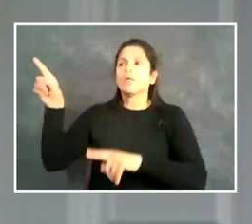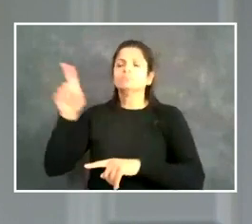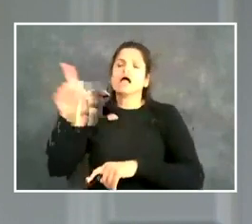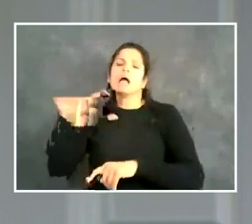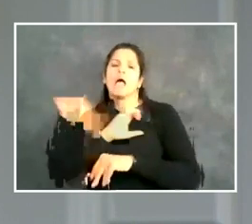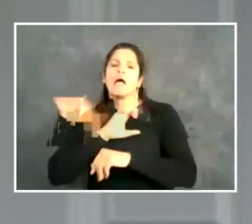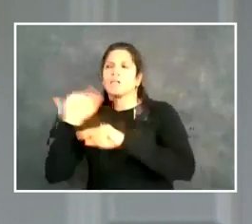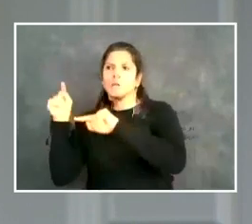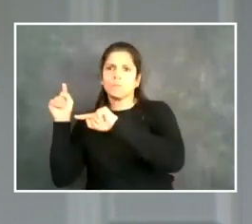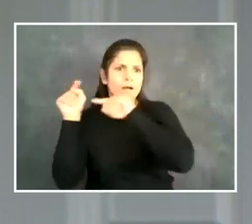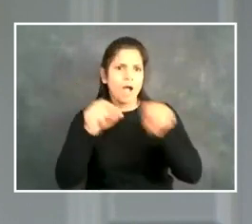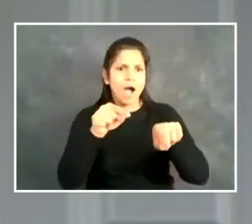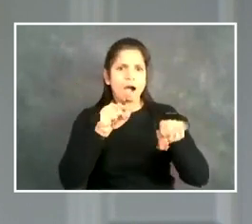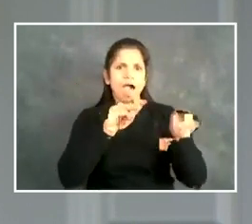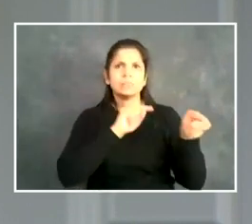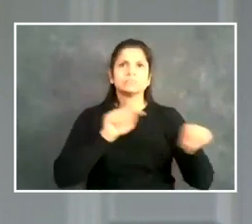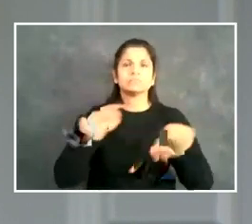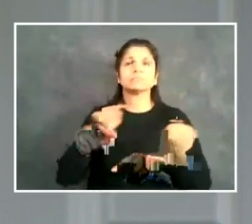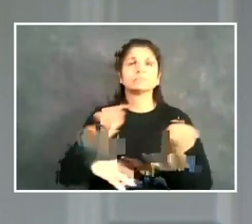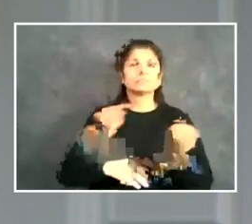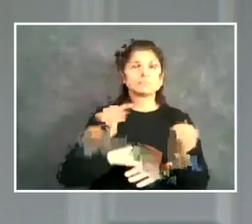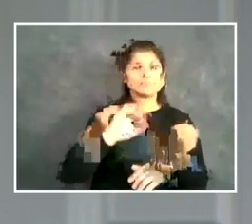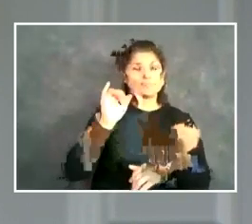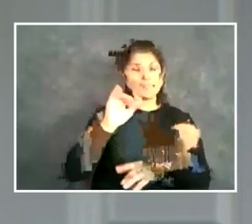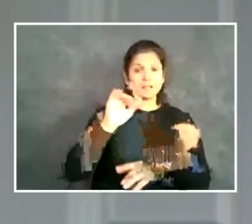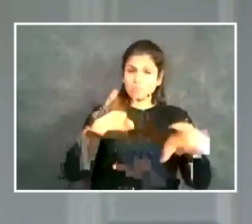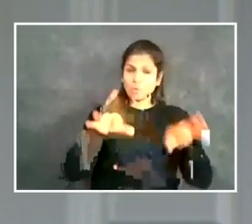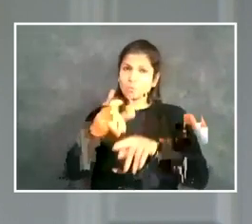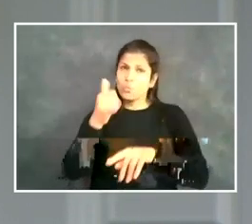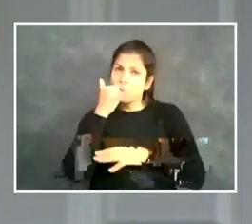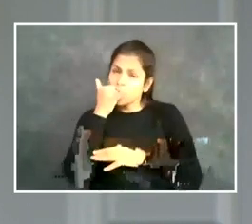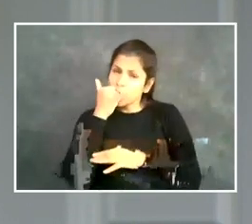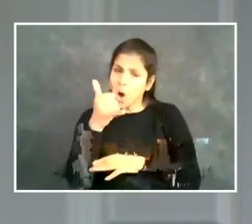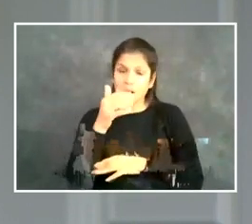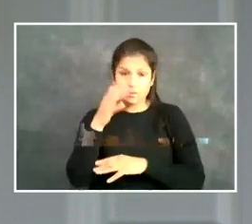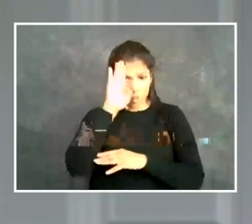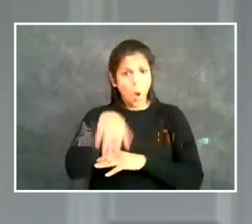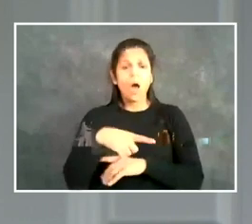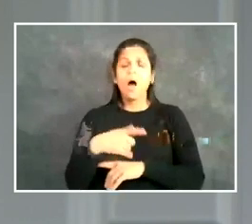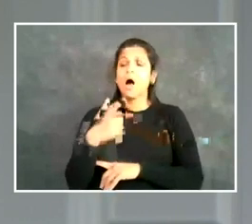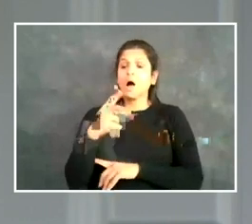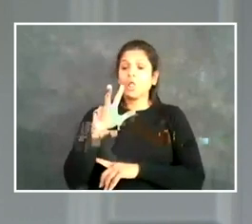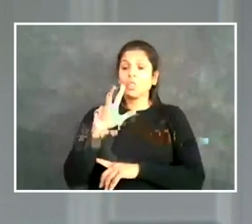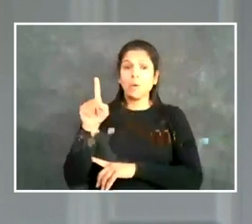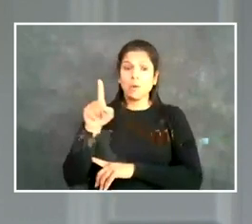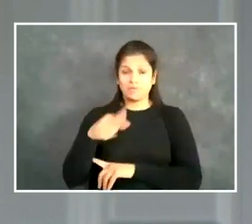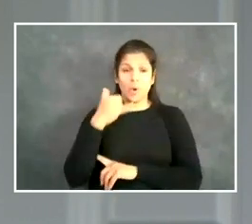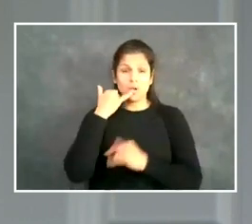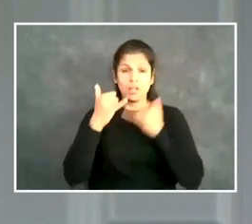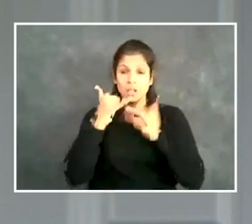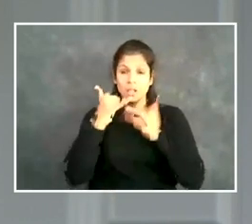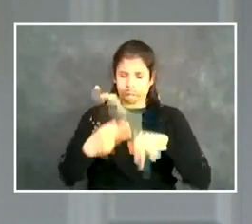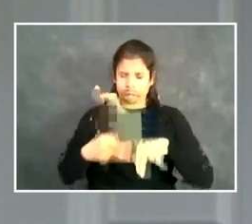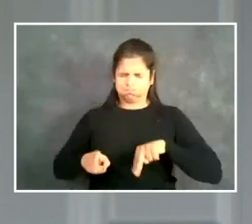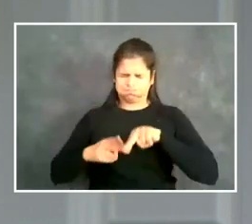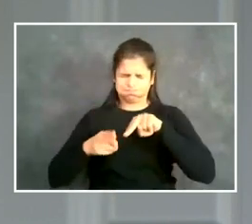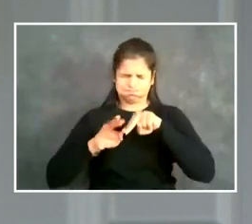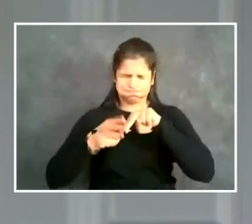YOU'VE SEEN INCIDENTS POP UP AND CERTAINLY WE'VE HAD AN INCREASE IN 311 CALLS AND I VIEW THAT AS A GOOD THING.